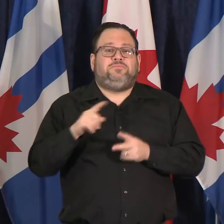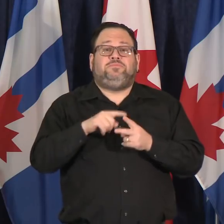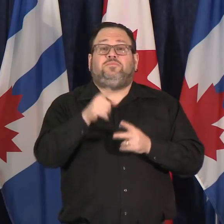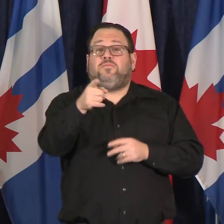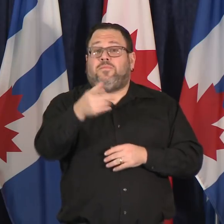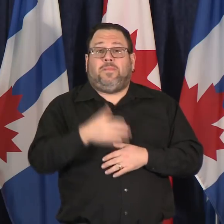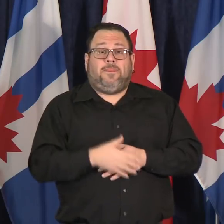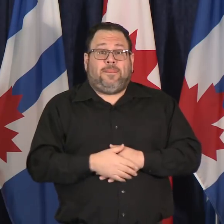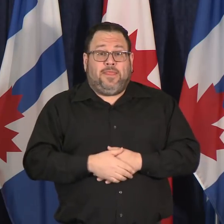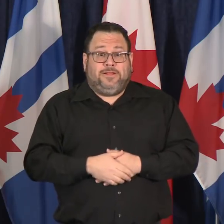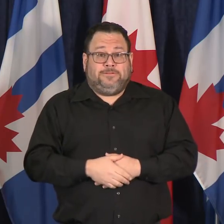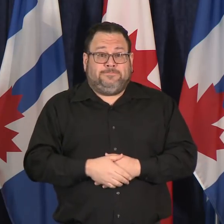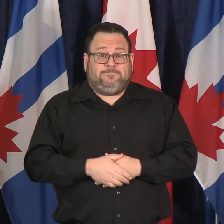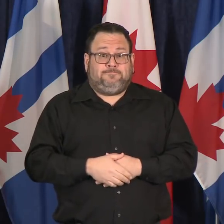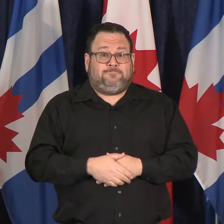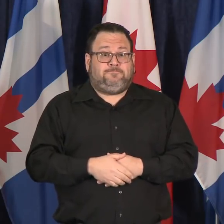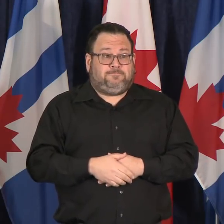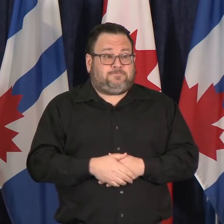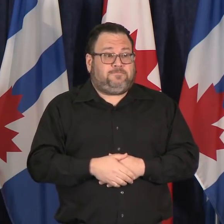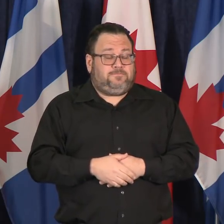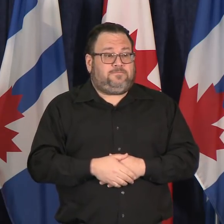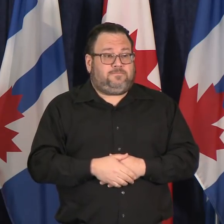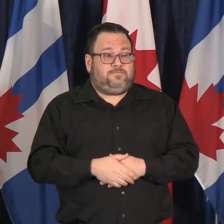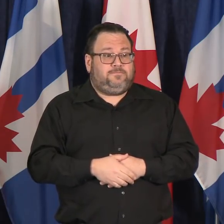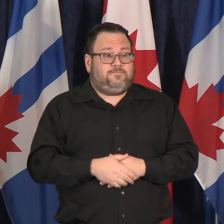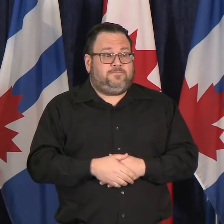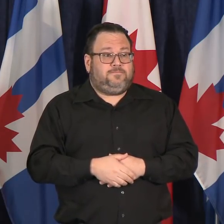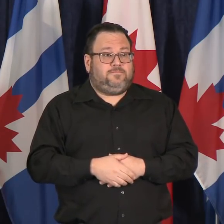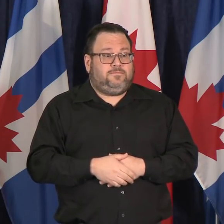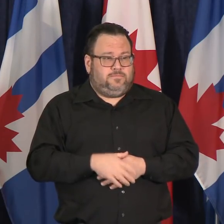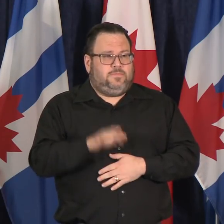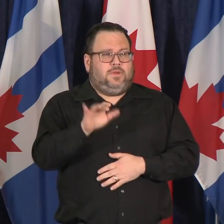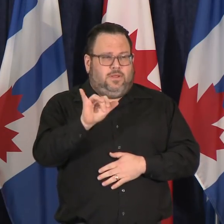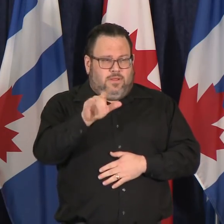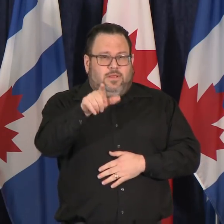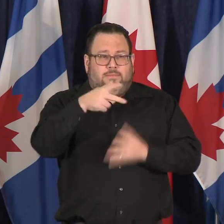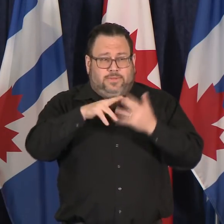time to continue to push the point about social distancing are you finding that